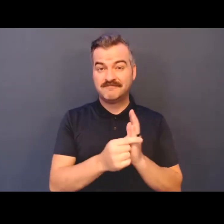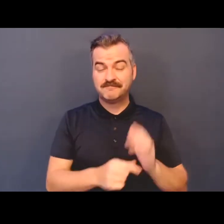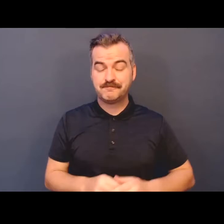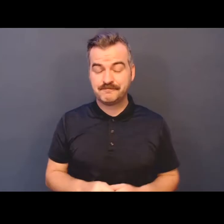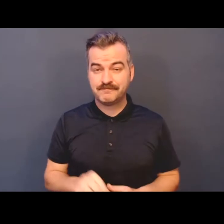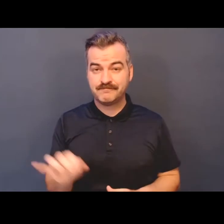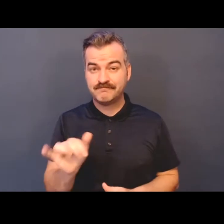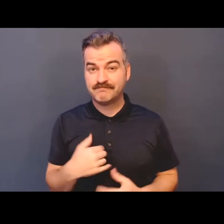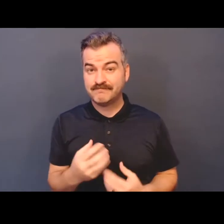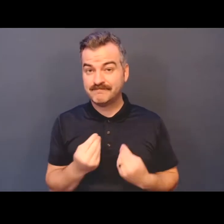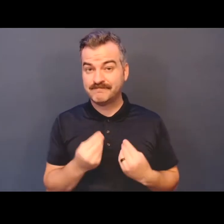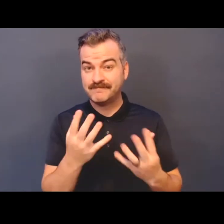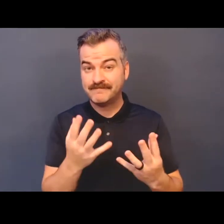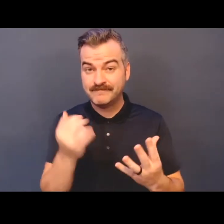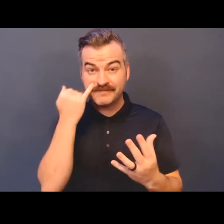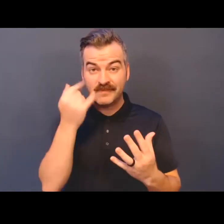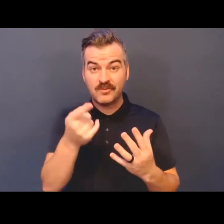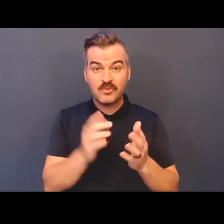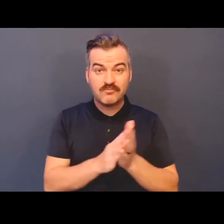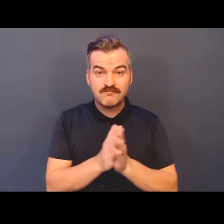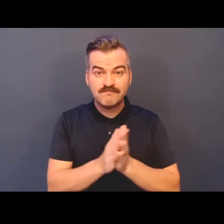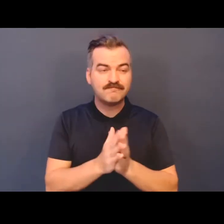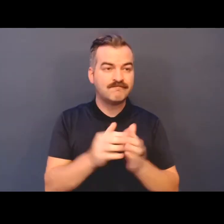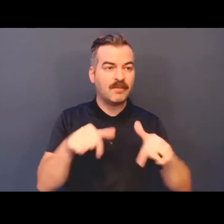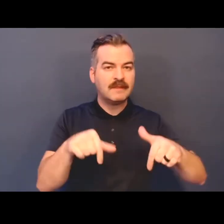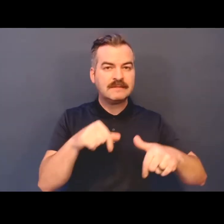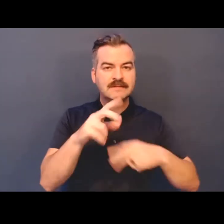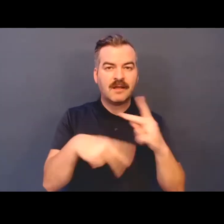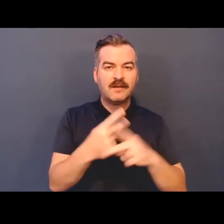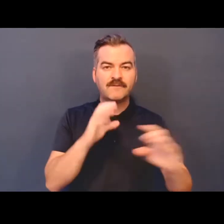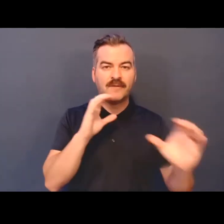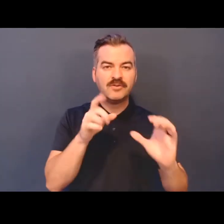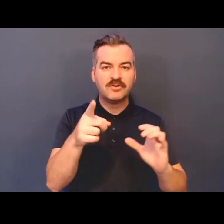if you are interested in the sorts of conversations we're having today, and especially if you're